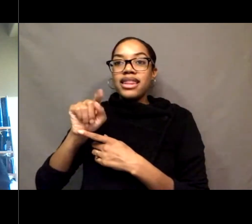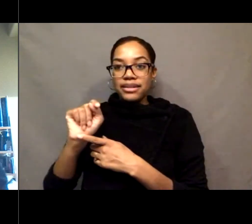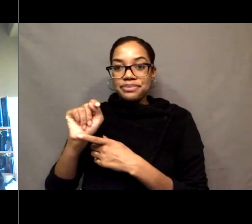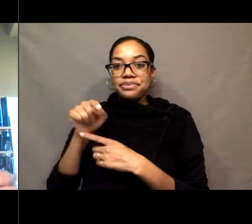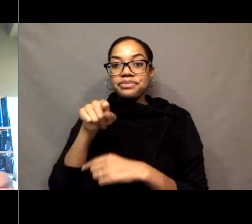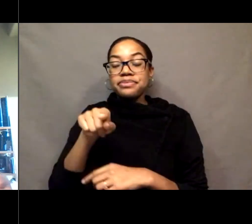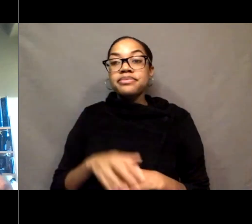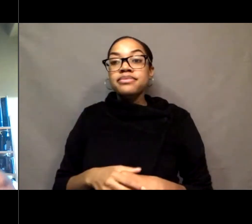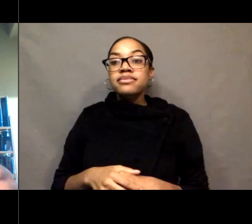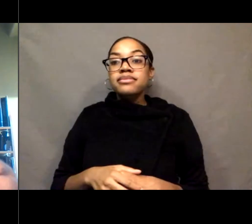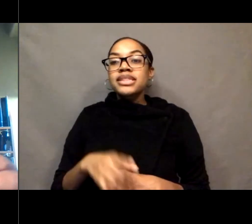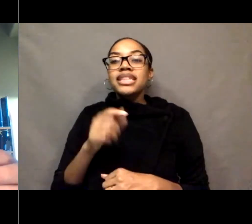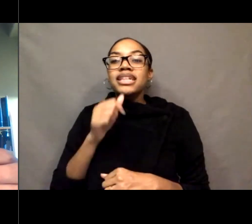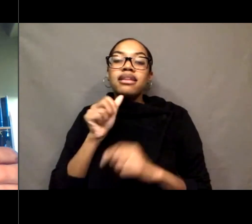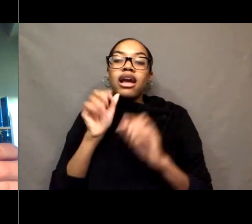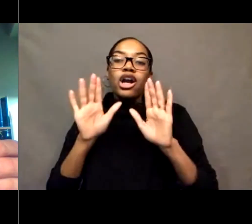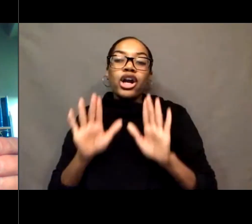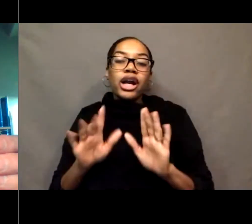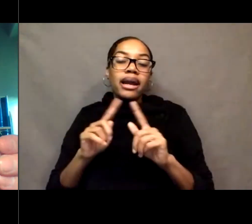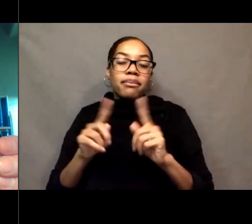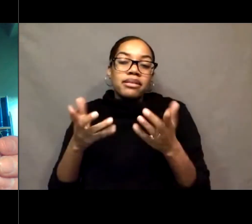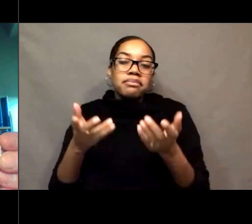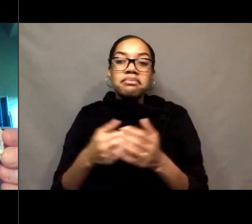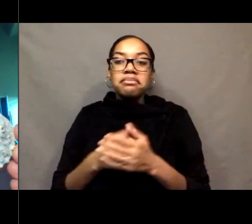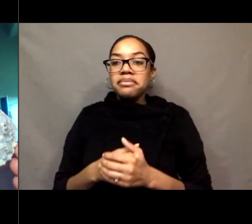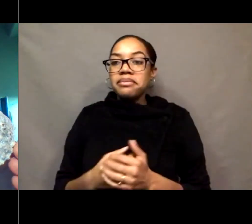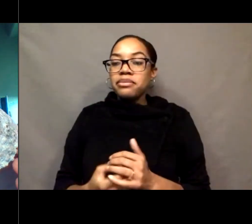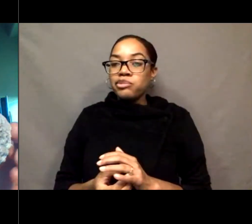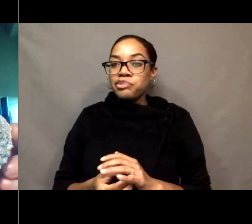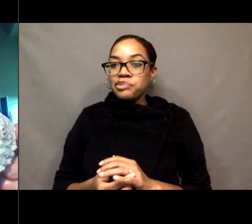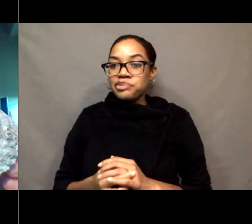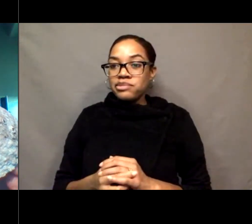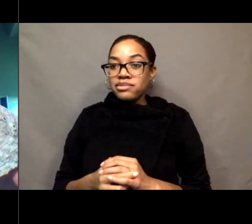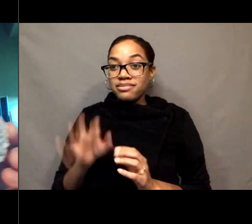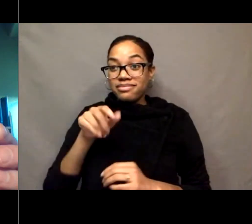but it is a decent representation.